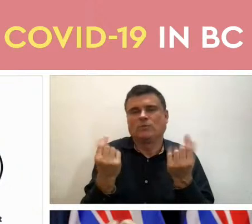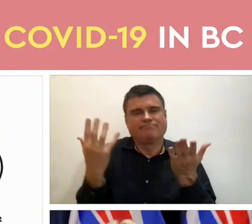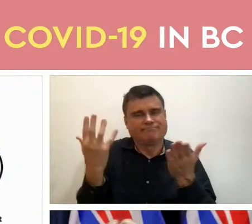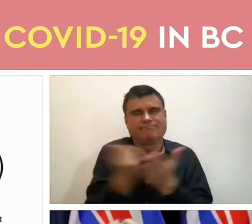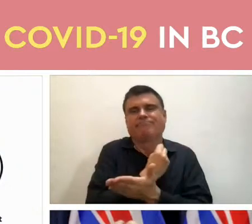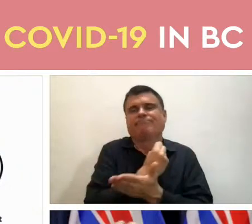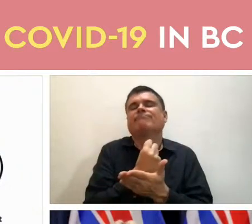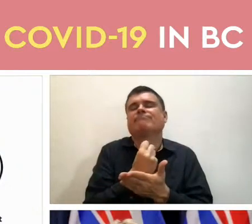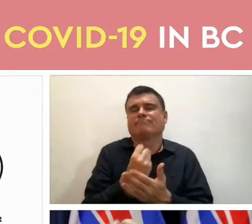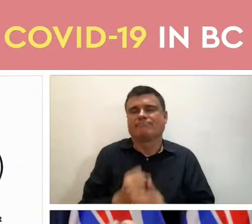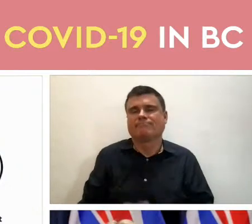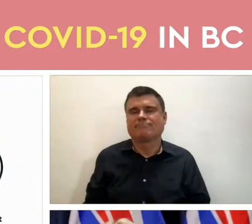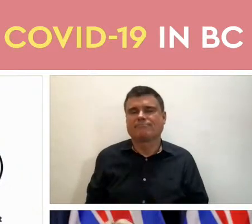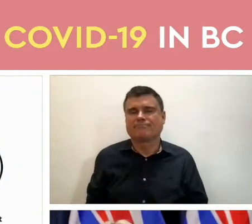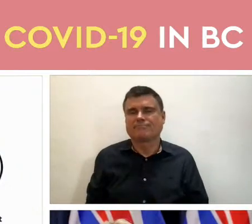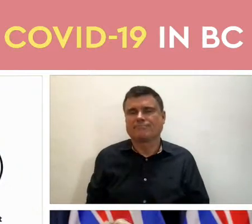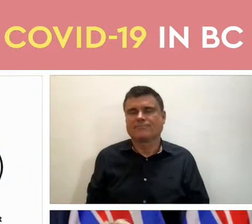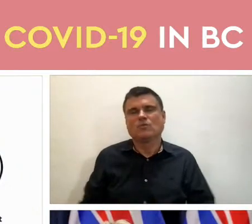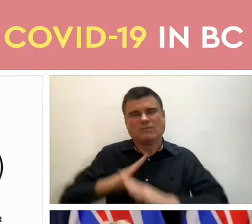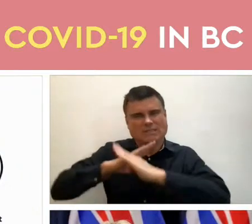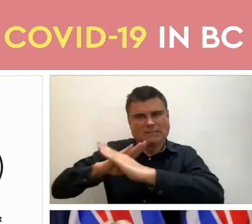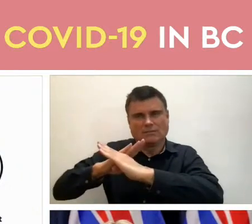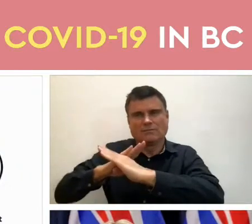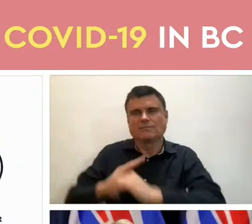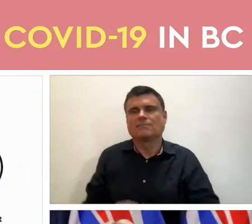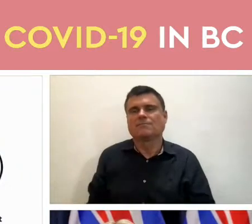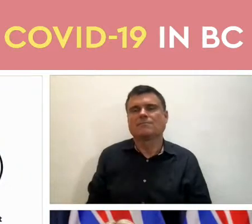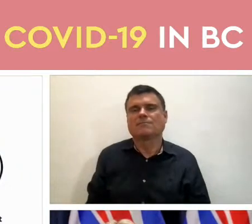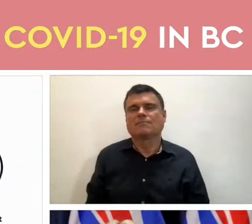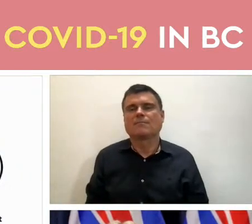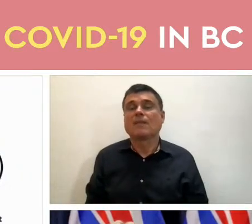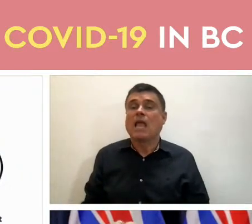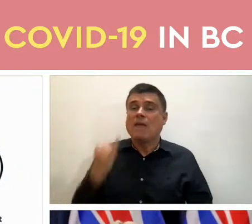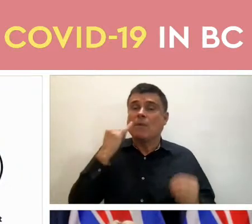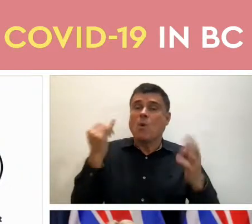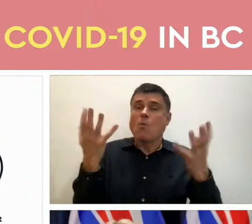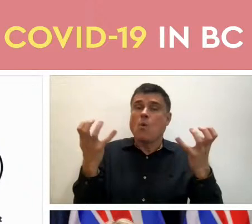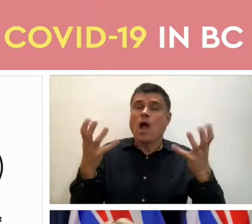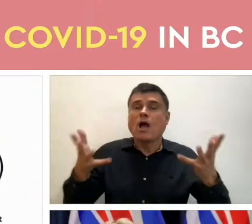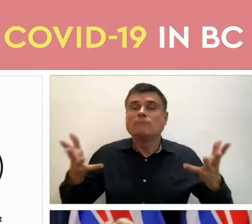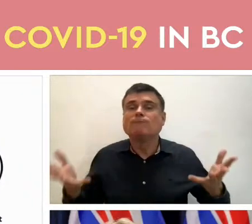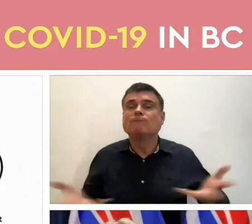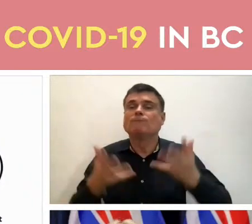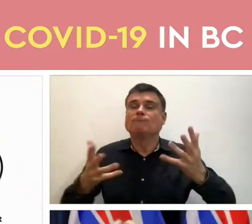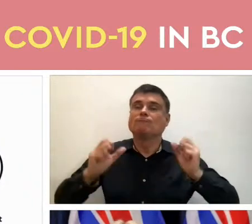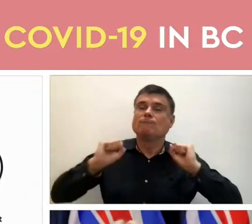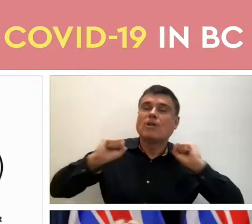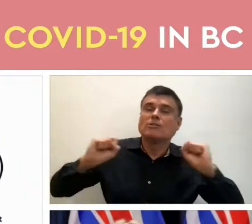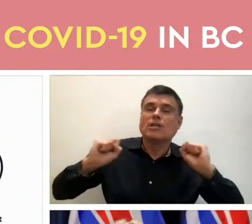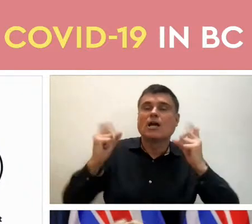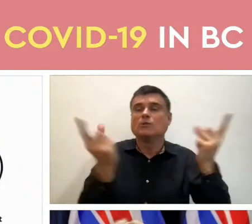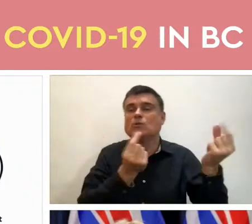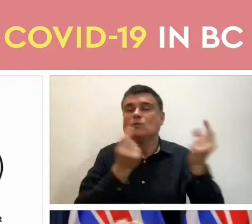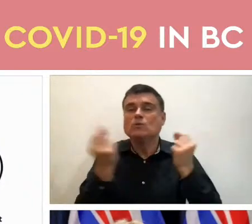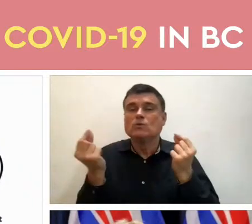important remote support for people and some of these -- I know my gym does that and the